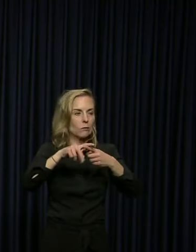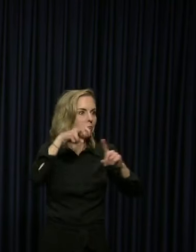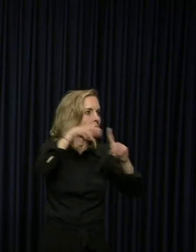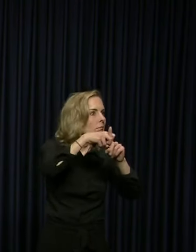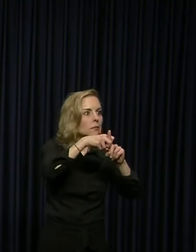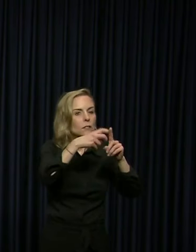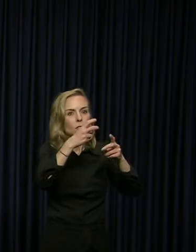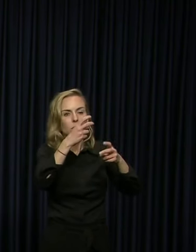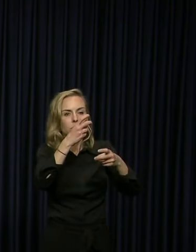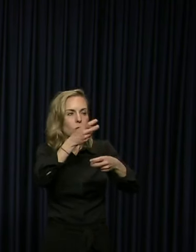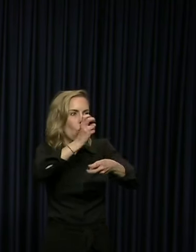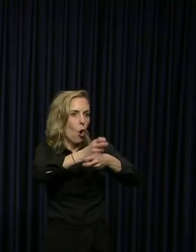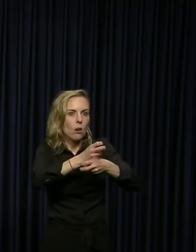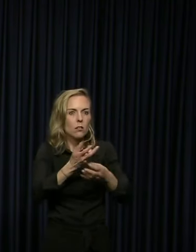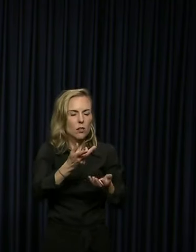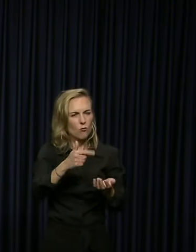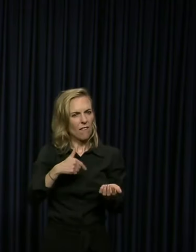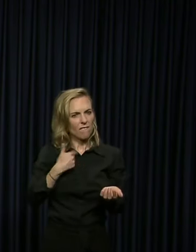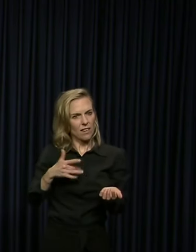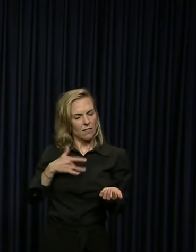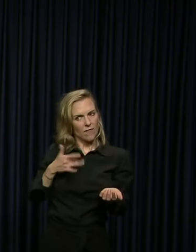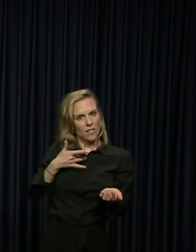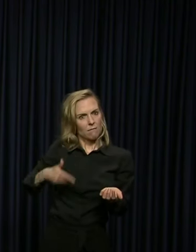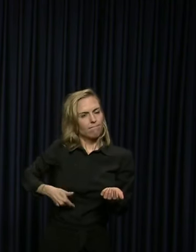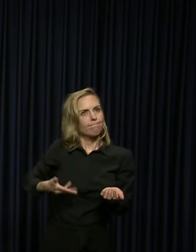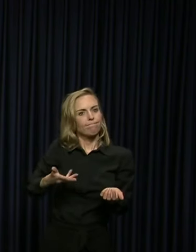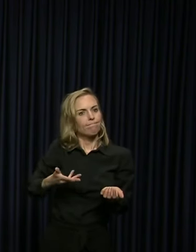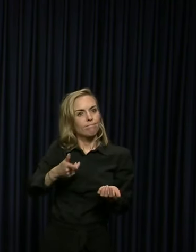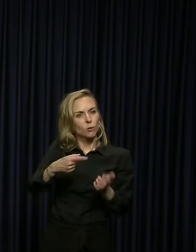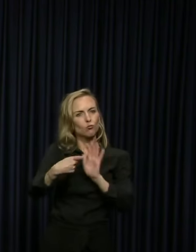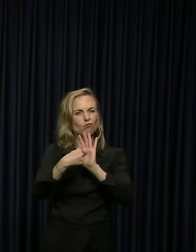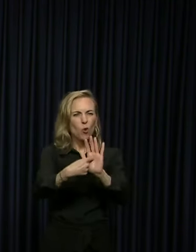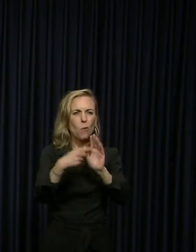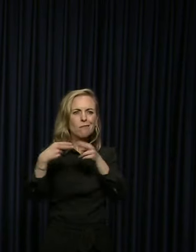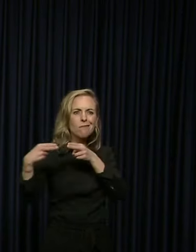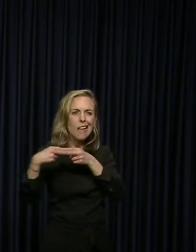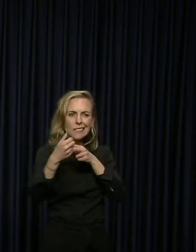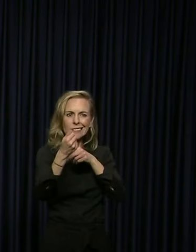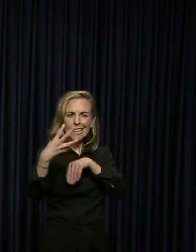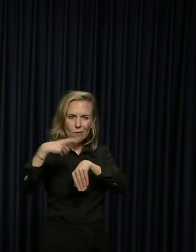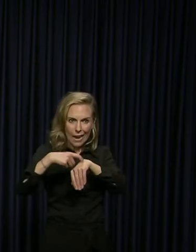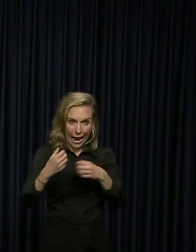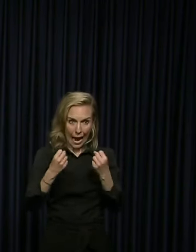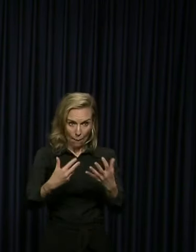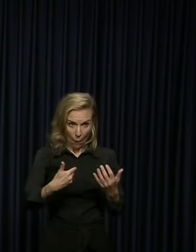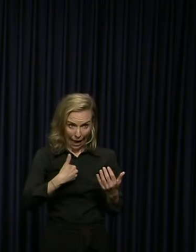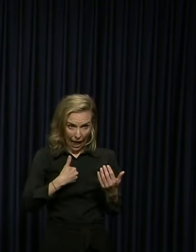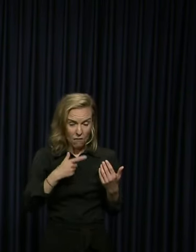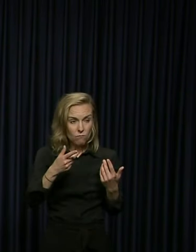CAPACITY RIGHT NOW. WE HAVE MORE VENTILATORS THAN PEOPLE WHO HAVE TESTED POSITIVE